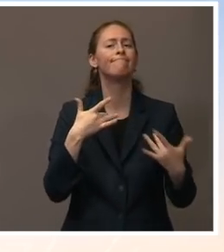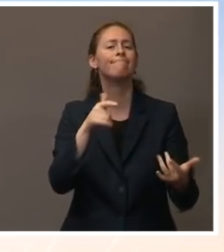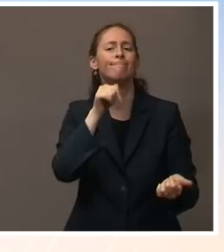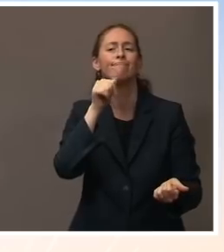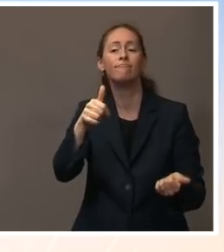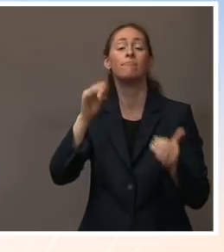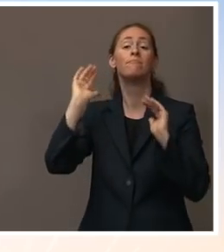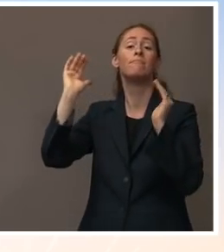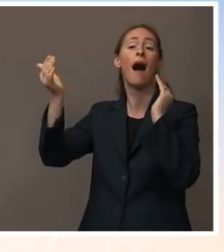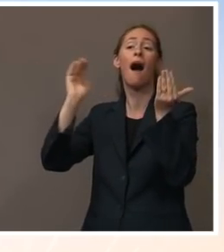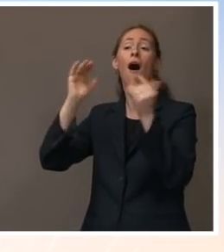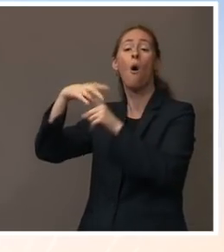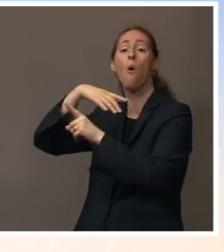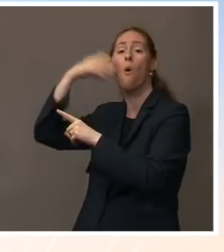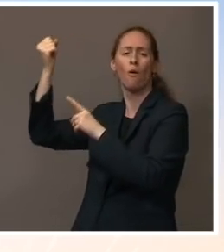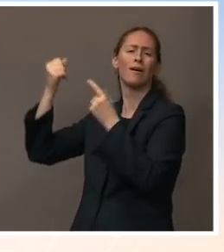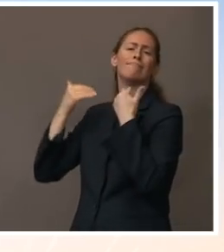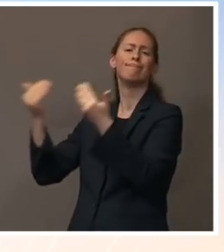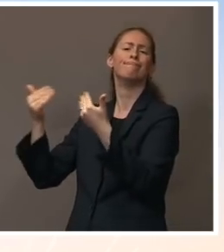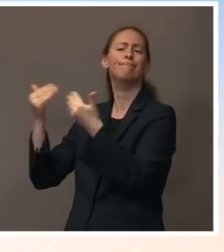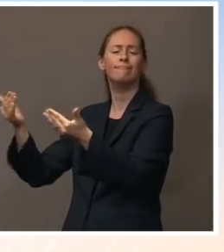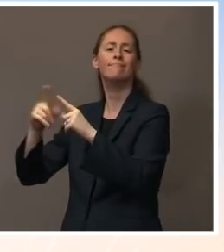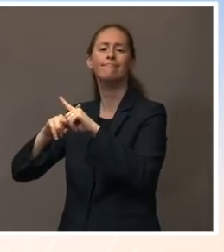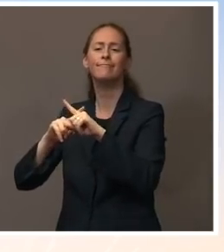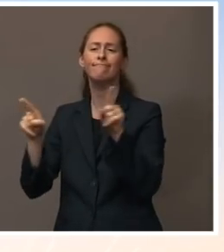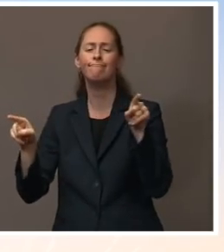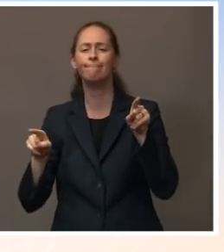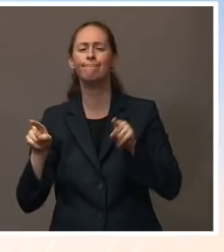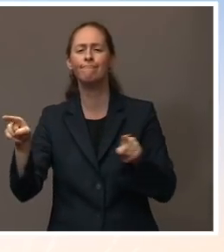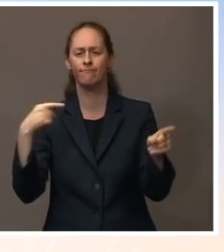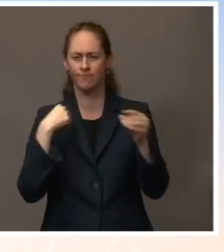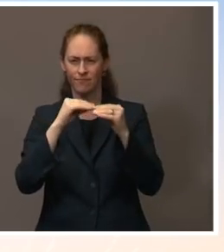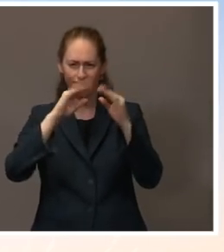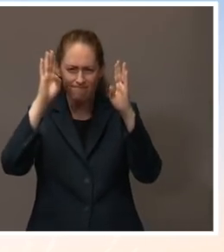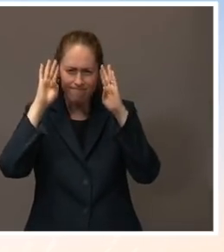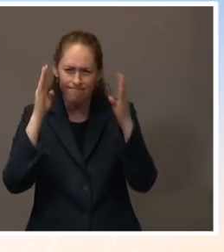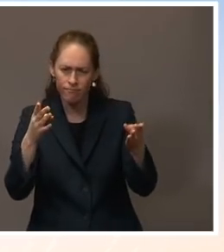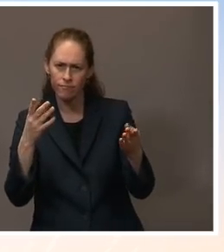Hence, we are redoubling our efforts to ensure we are targeting, we are focusing on,